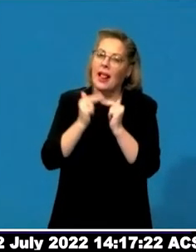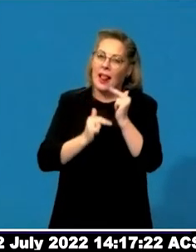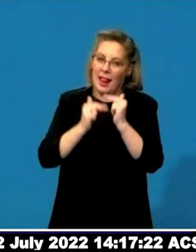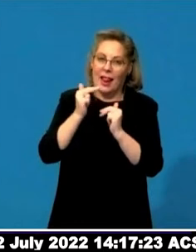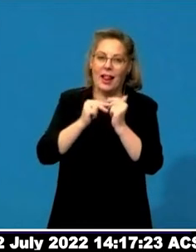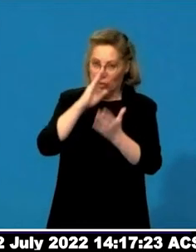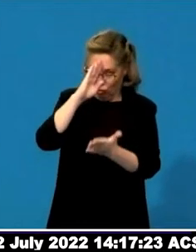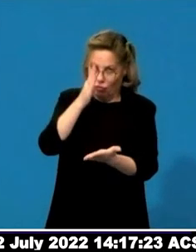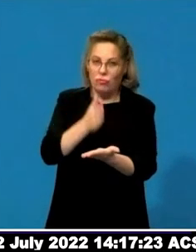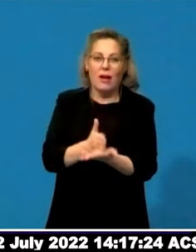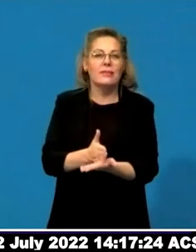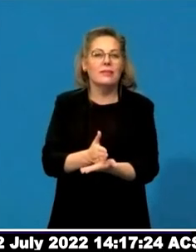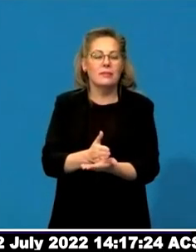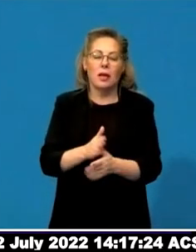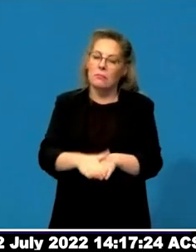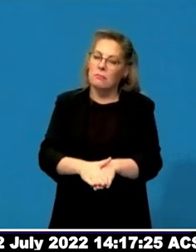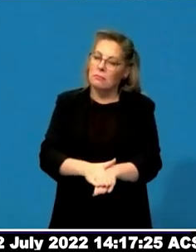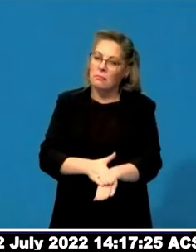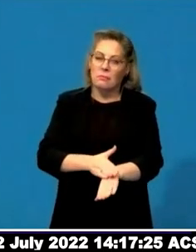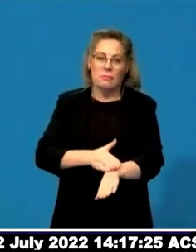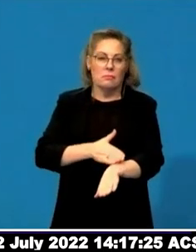And, I mean, one of the good things is when people can see